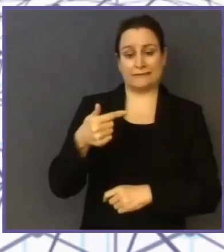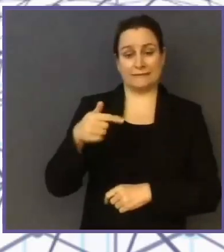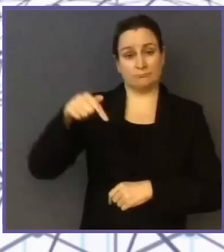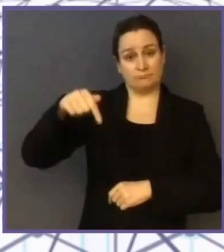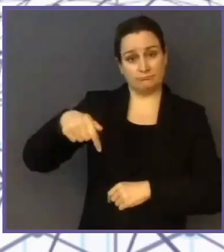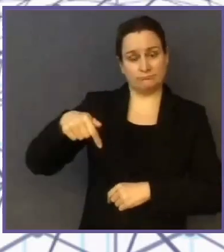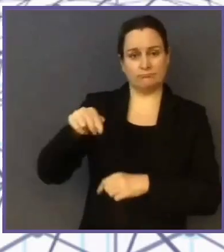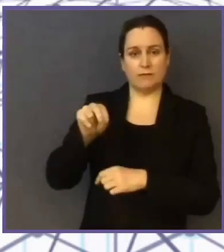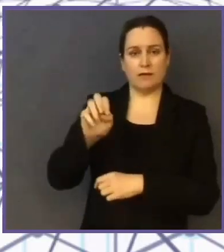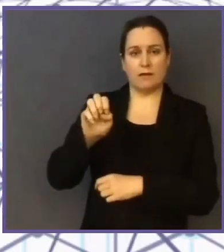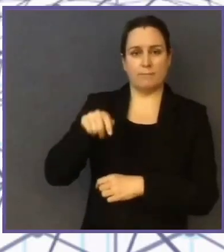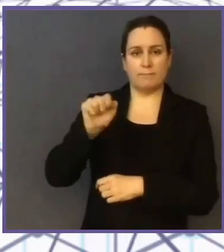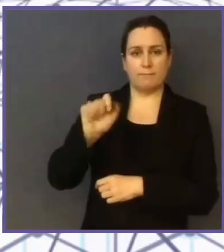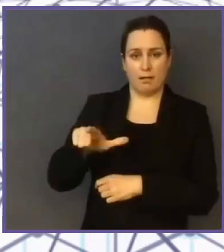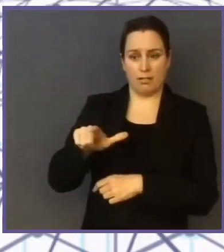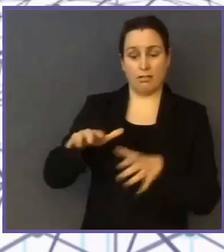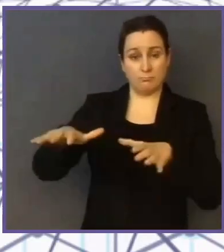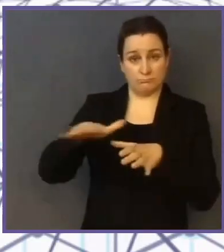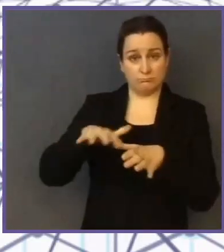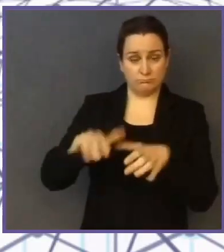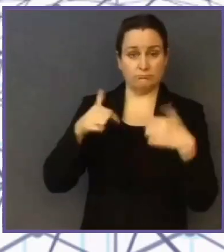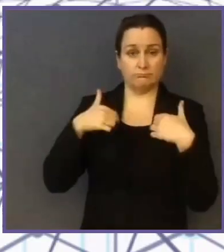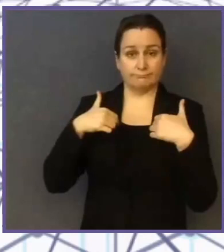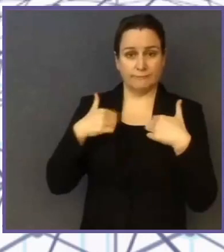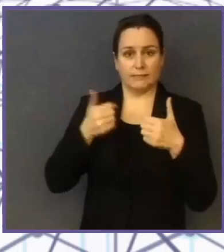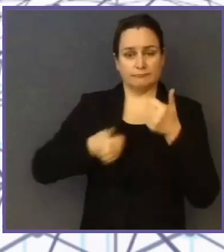for association of Nepal Occupational Therapists.